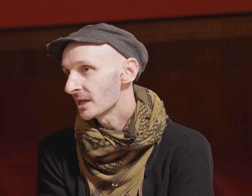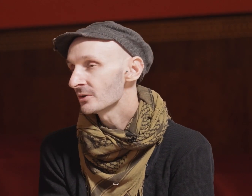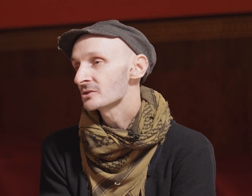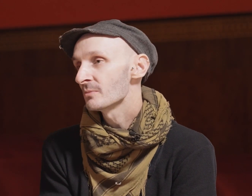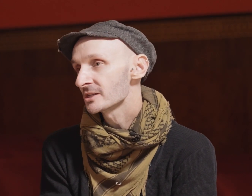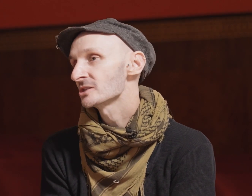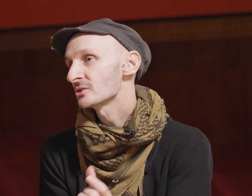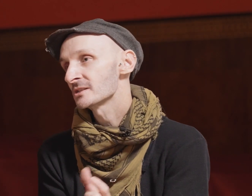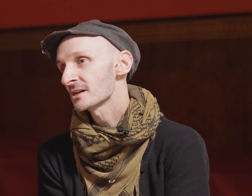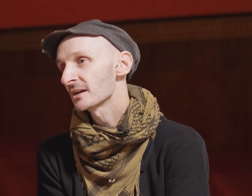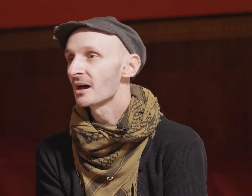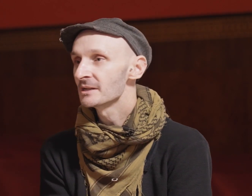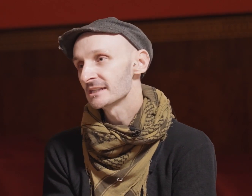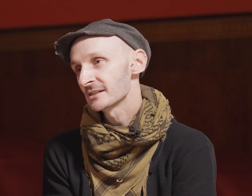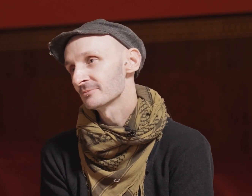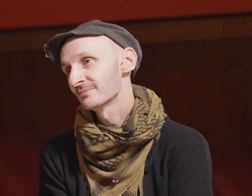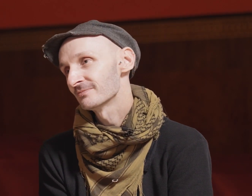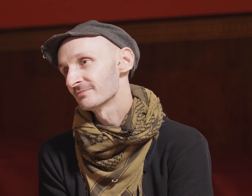and not so much just using the title "I'm a leader"